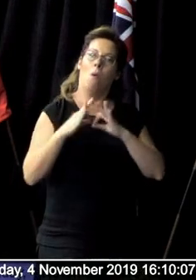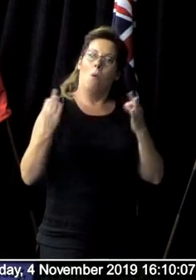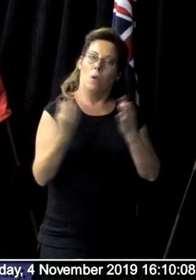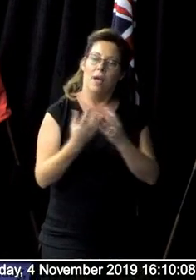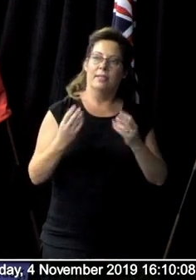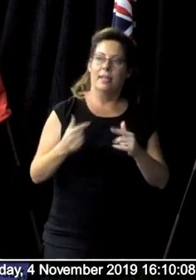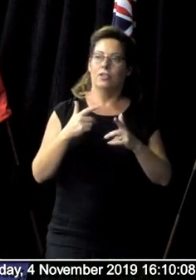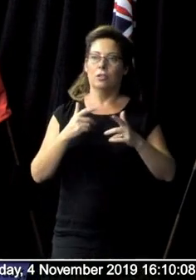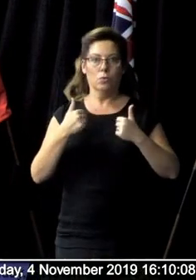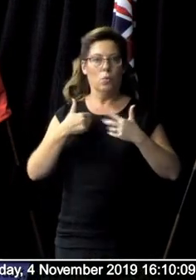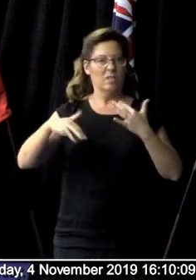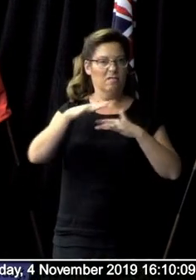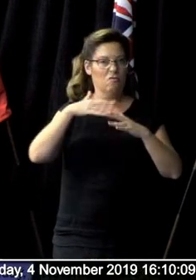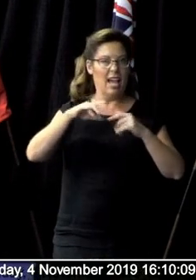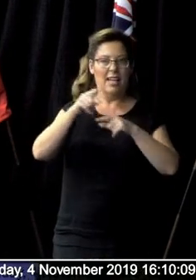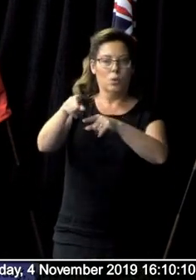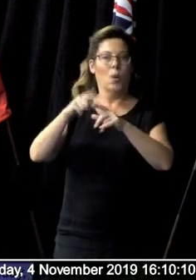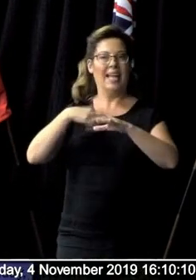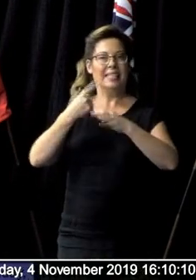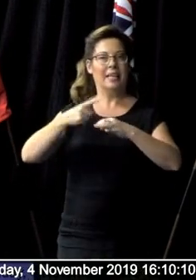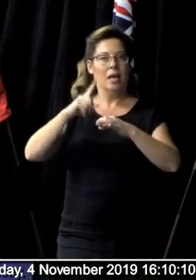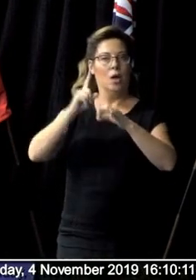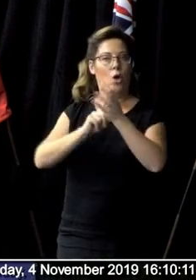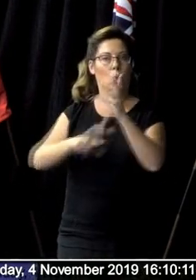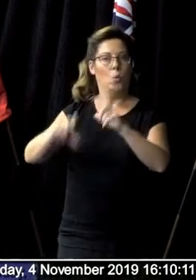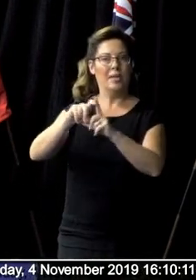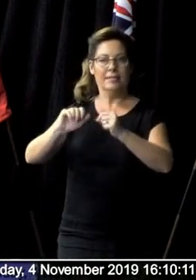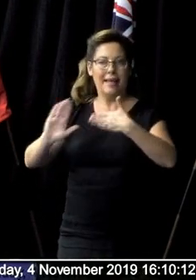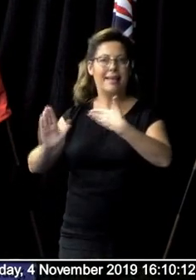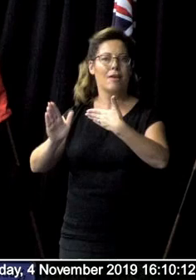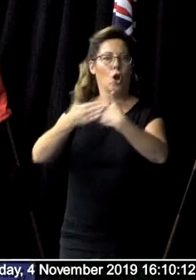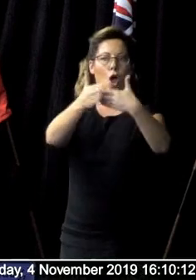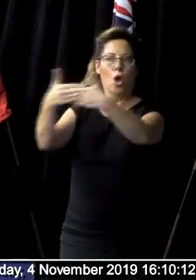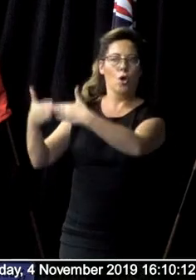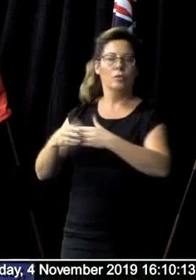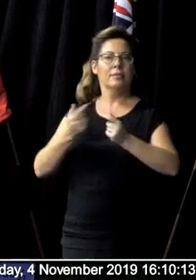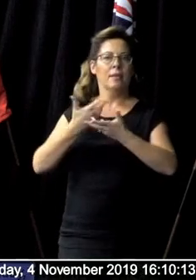institutions, and that was, obviously, a very controversial time and there were